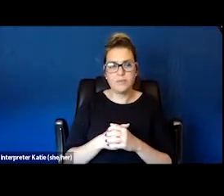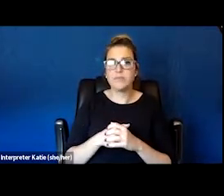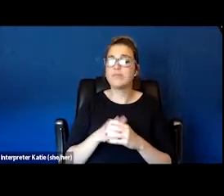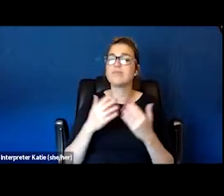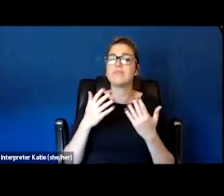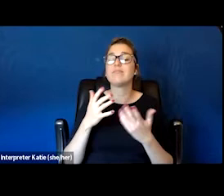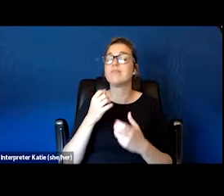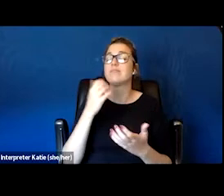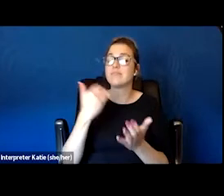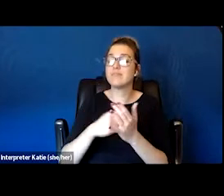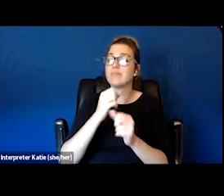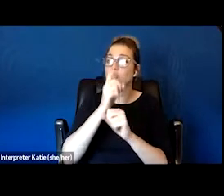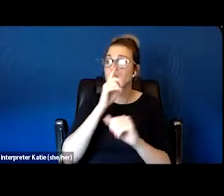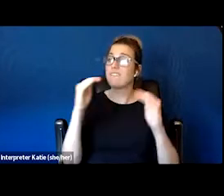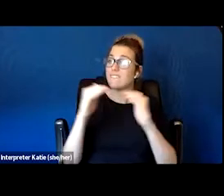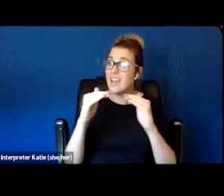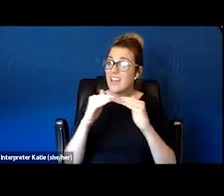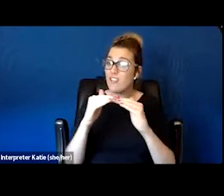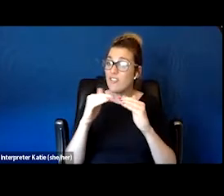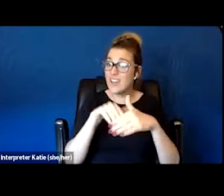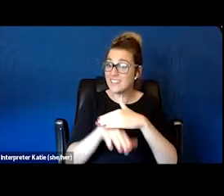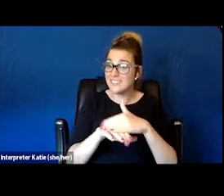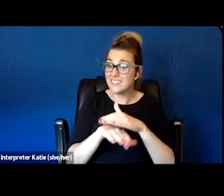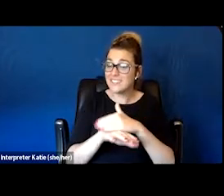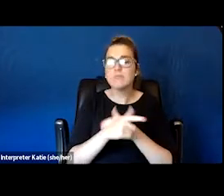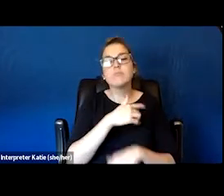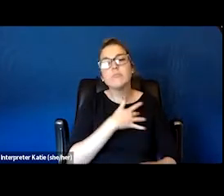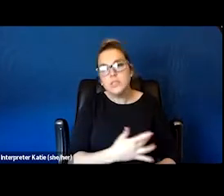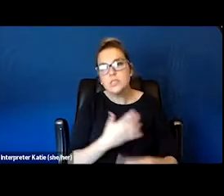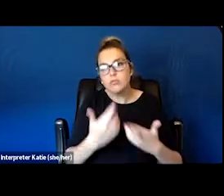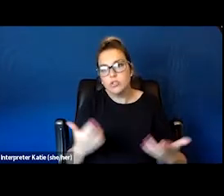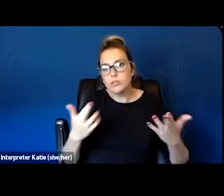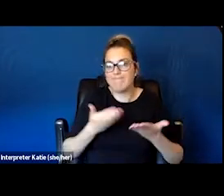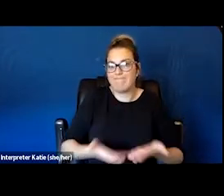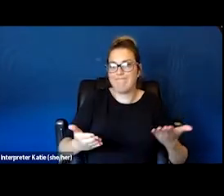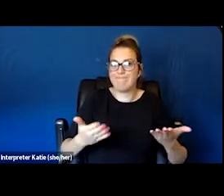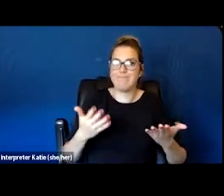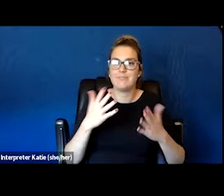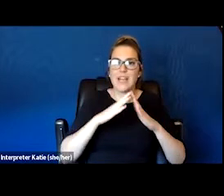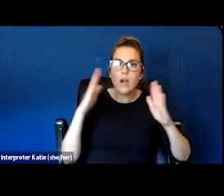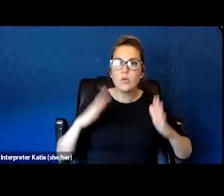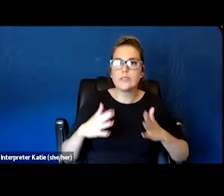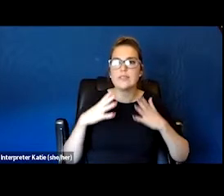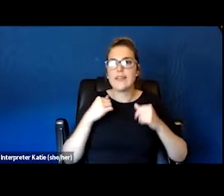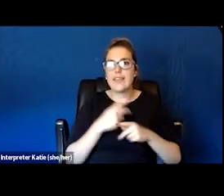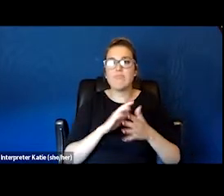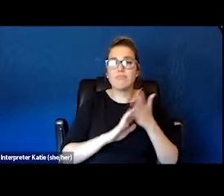again, what is almost always a limited pool of resources. And a lot of the way that that equity is accomplished